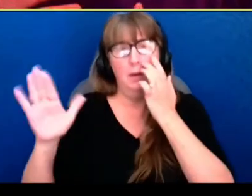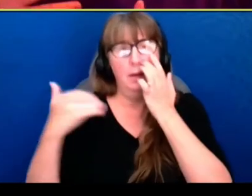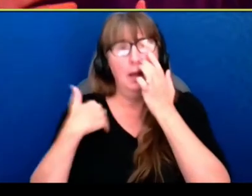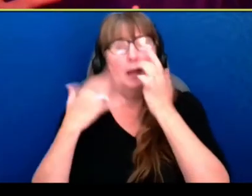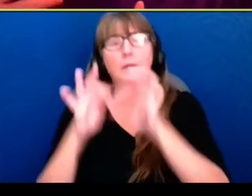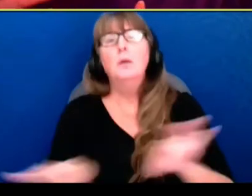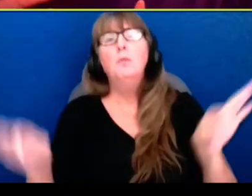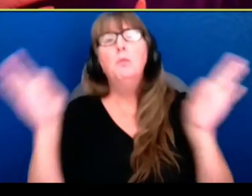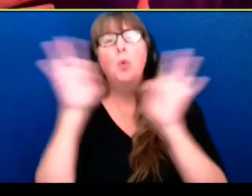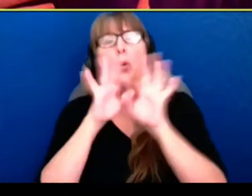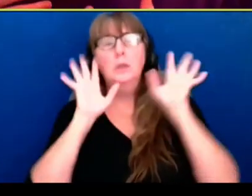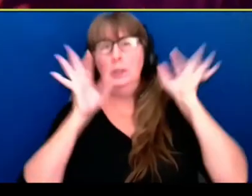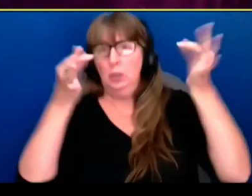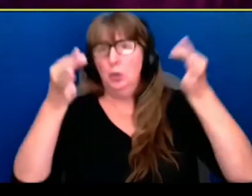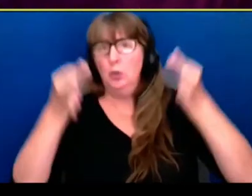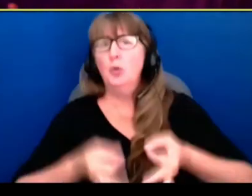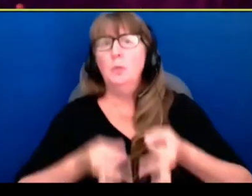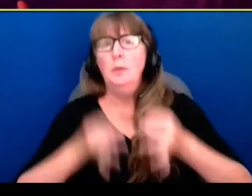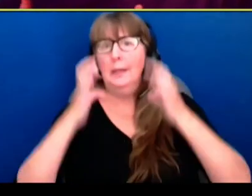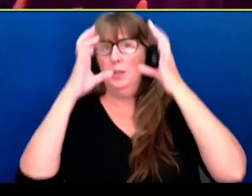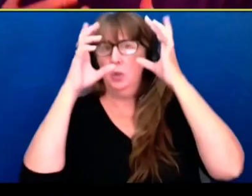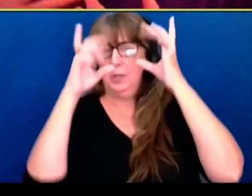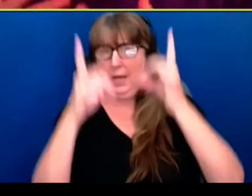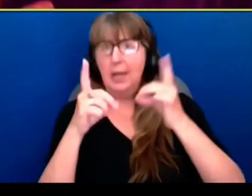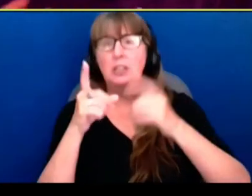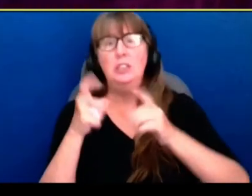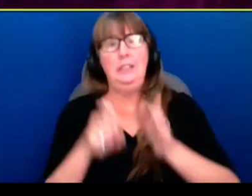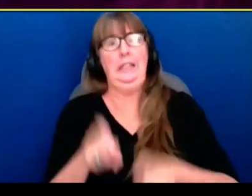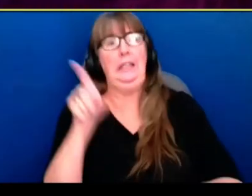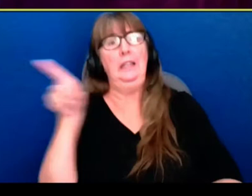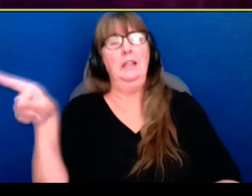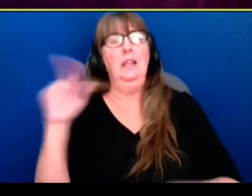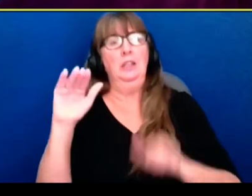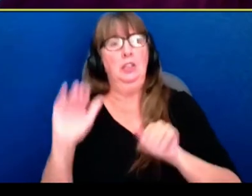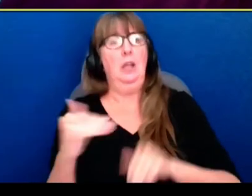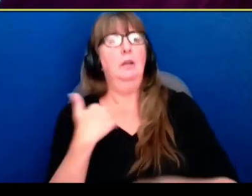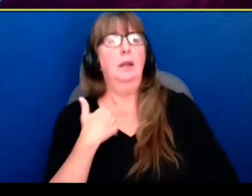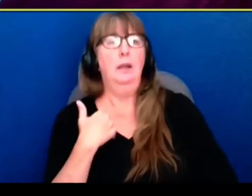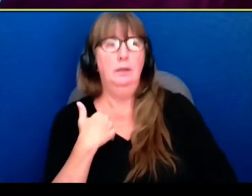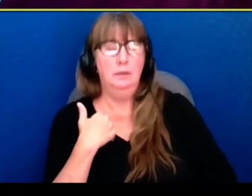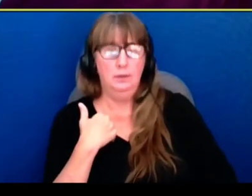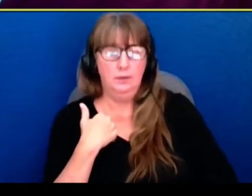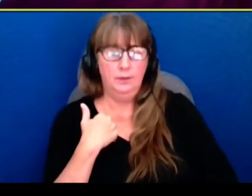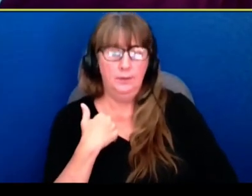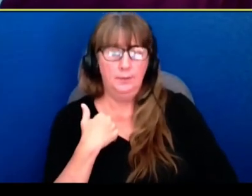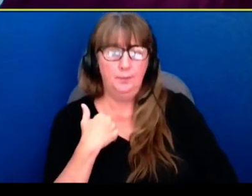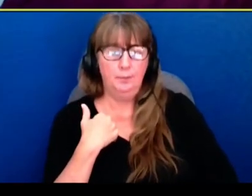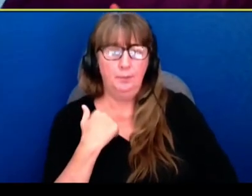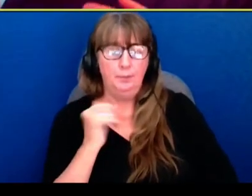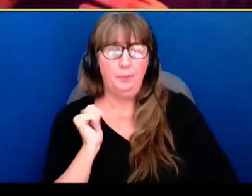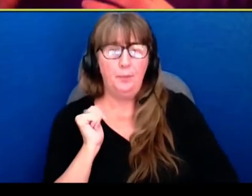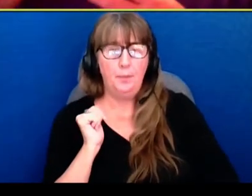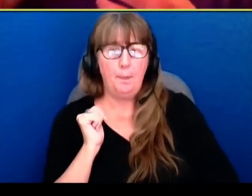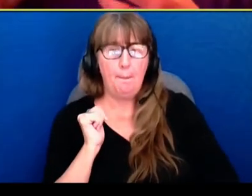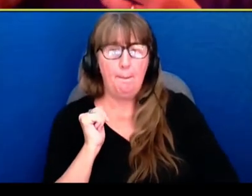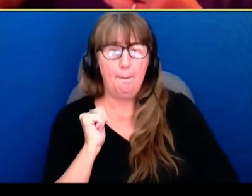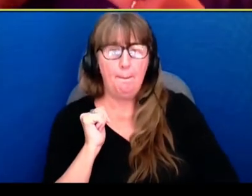in determining the educational needs that child and how to educate the child.